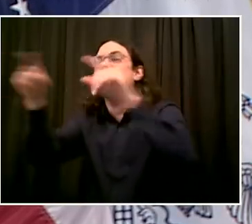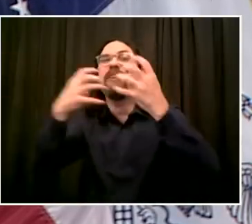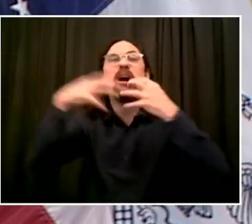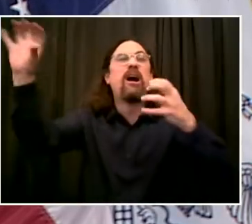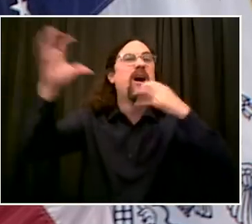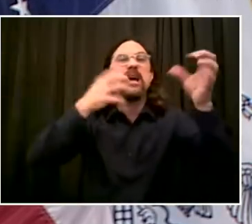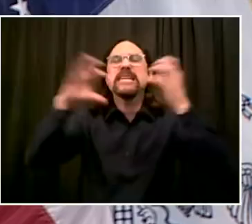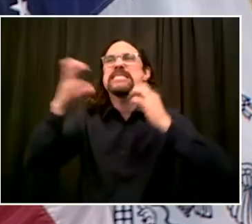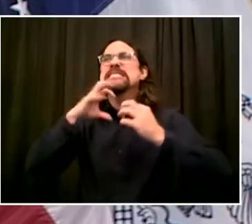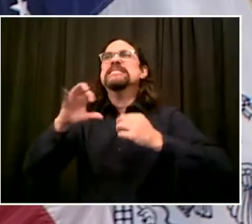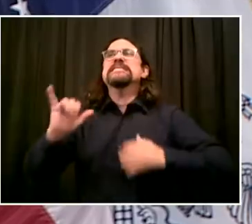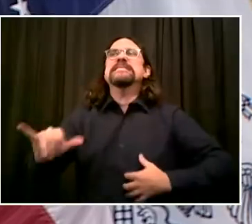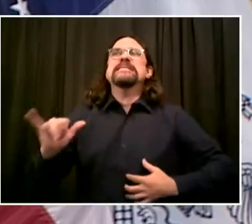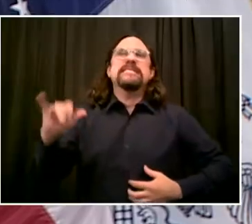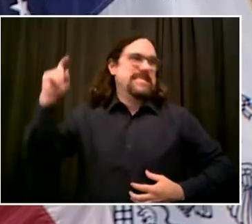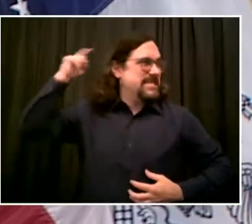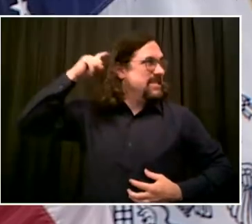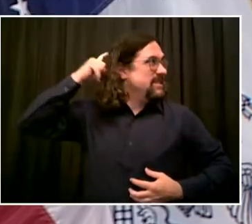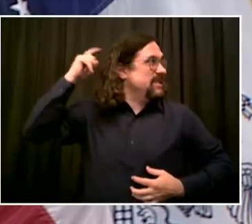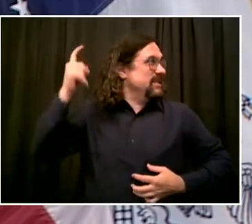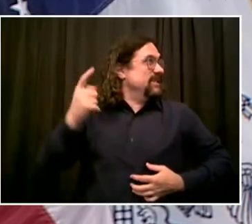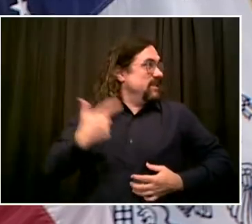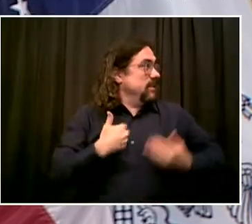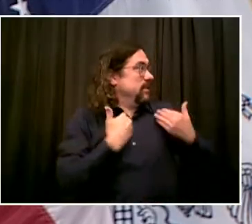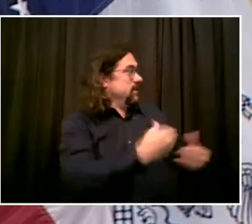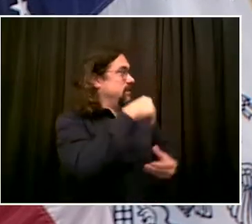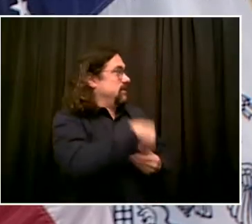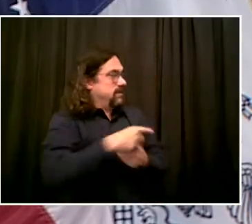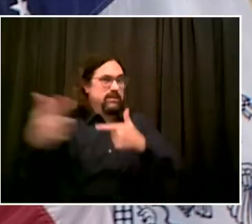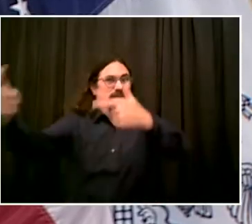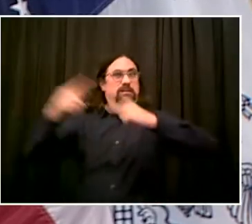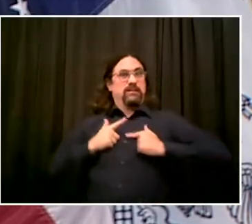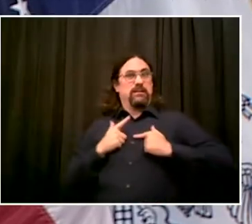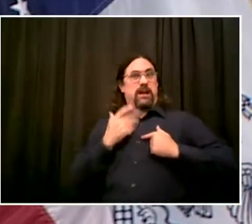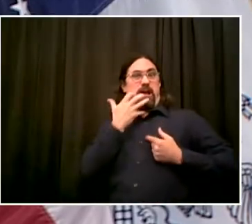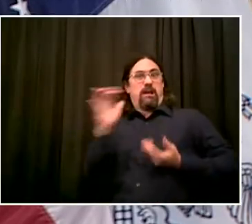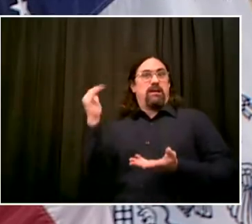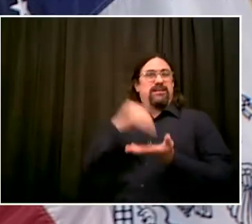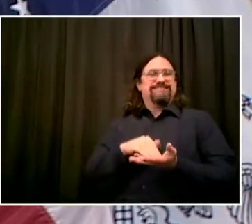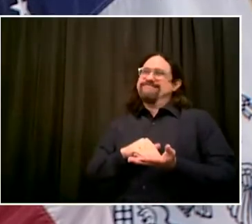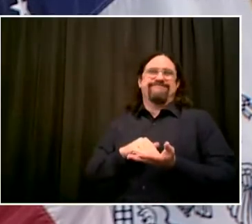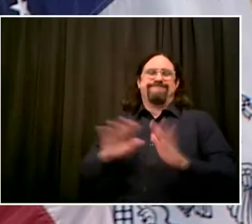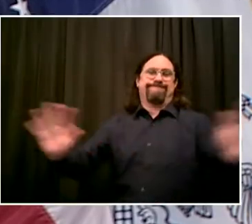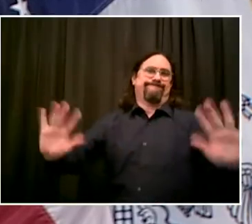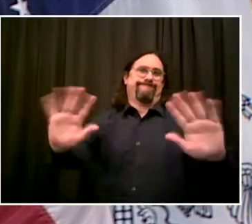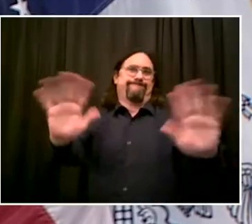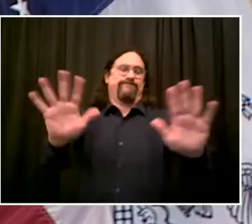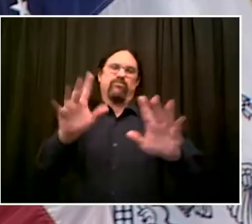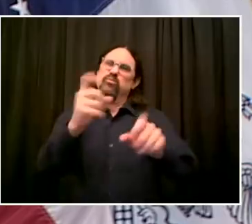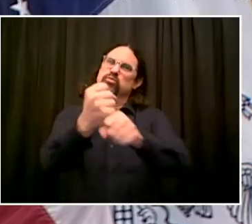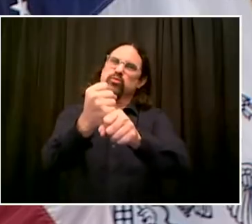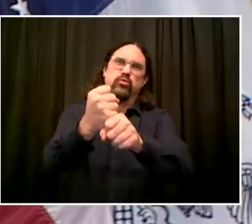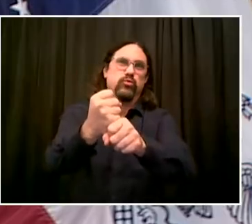I THINK THAT THERE ARE SUBSTANTIAL ELEMNTE O TMVEO AHEAD, OTHERS WE NEED TO BE VERY CAREFUL ABOUT